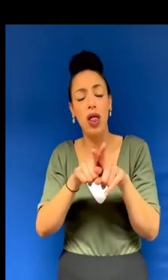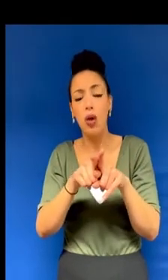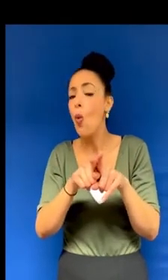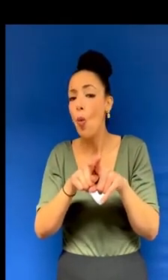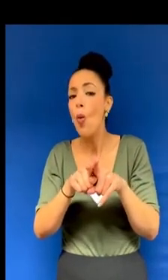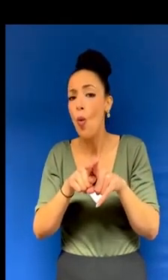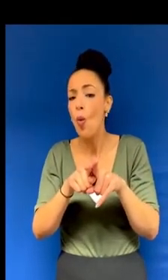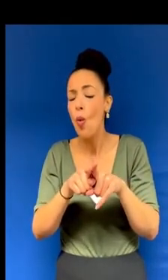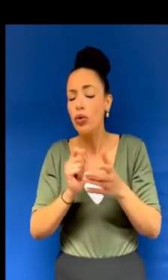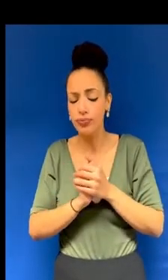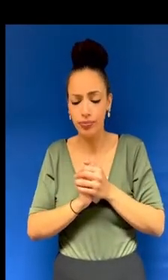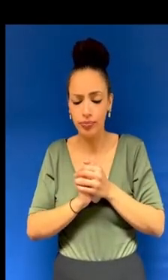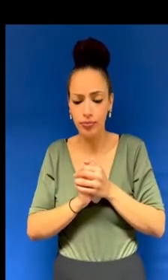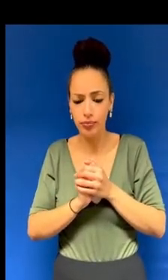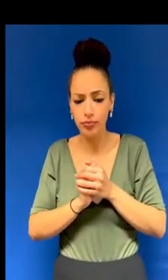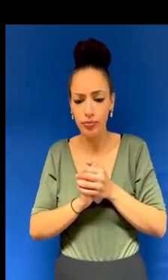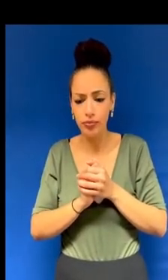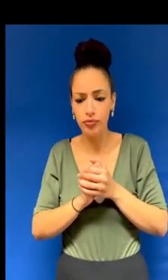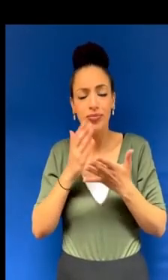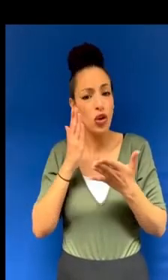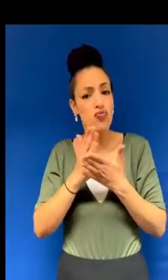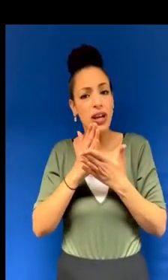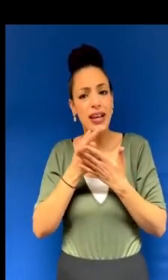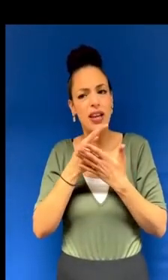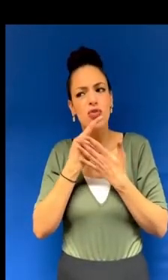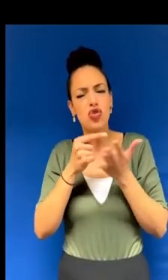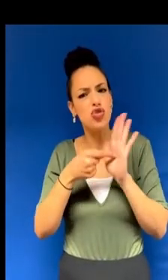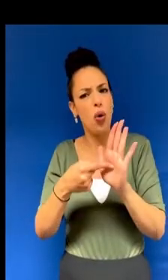being quite significantly impacted, those who were on frontline jobs were being significantly